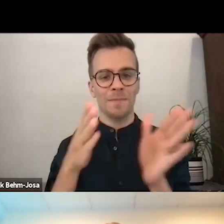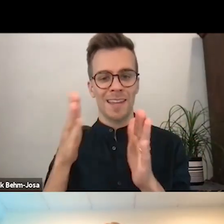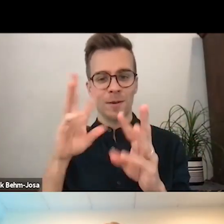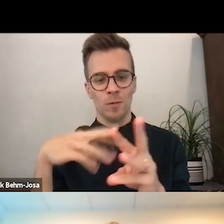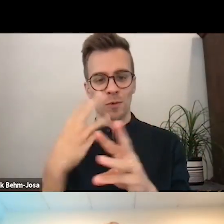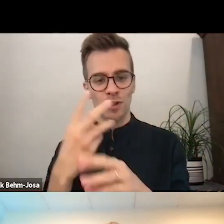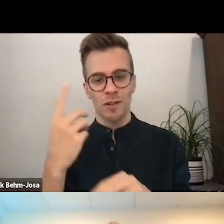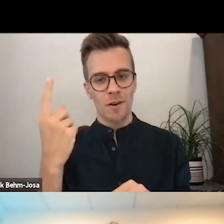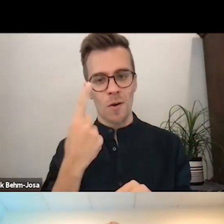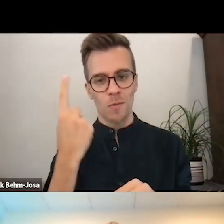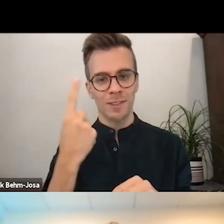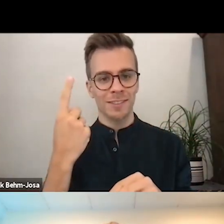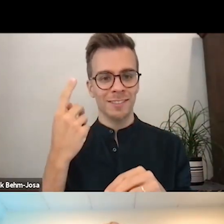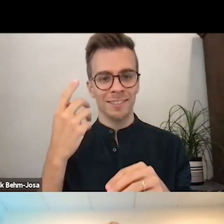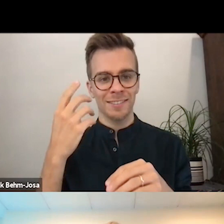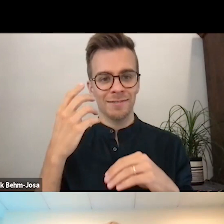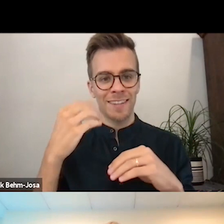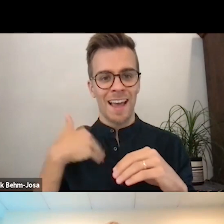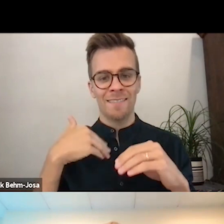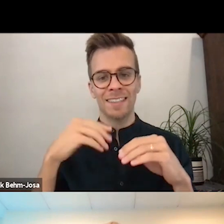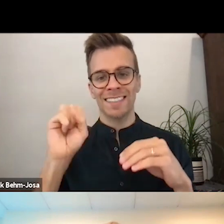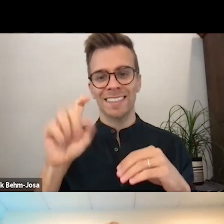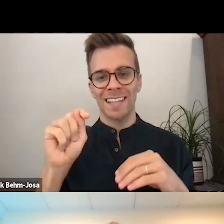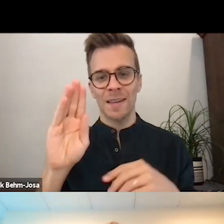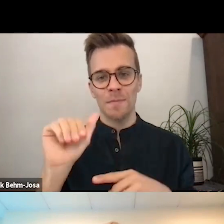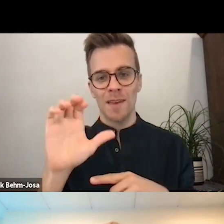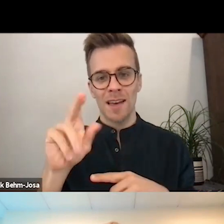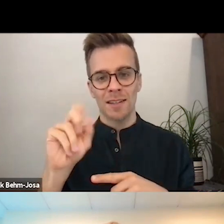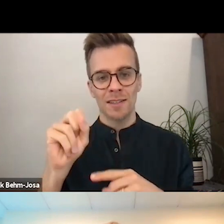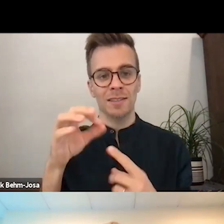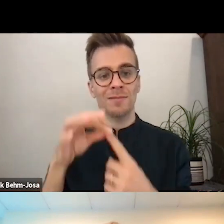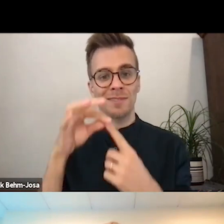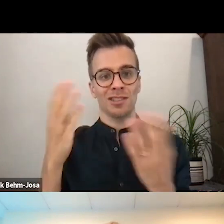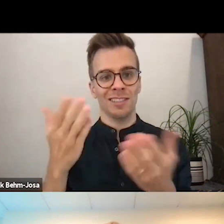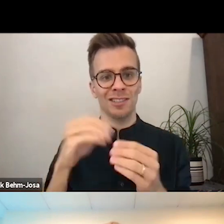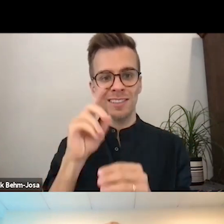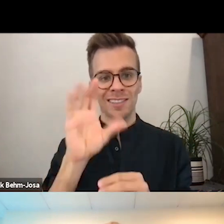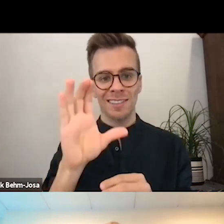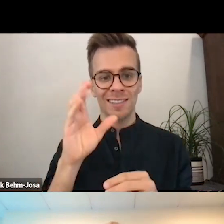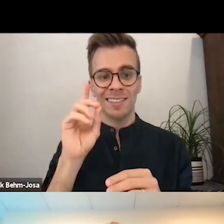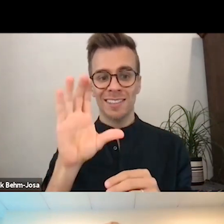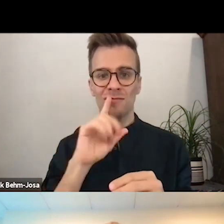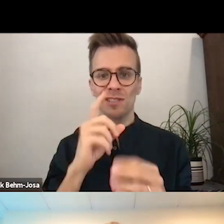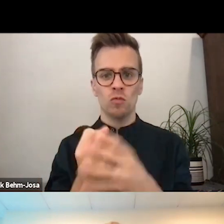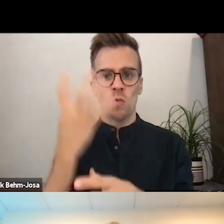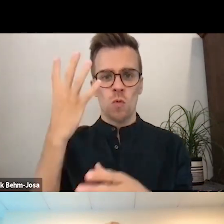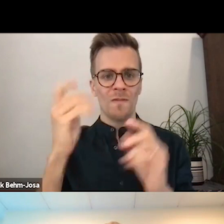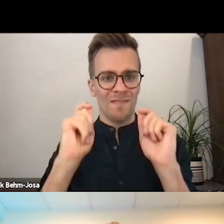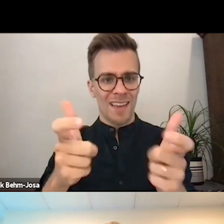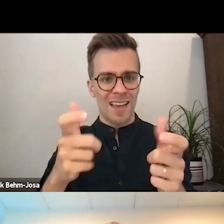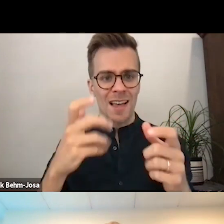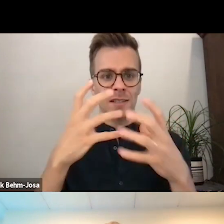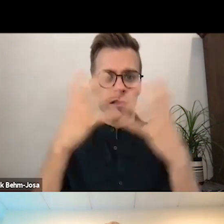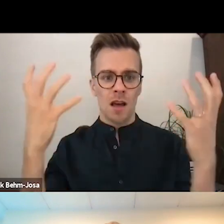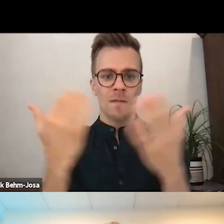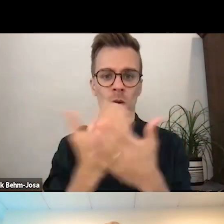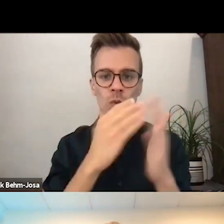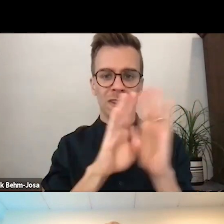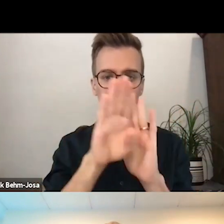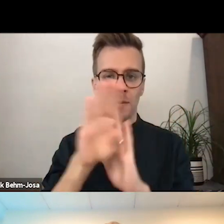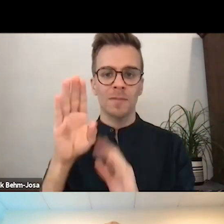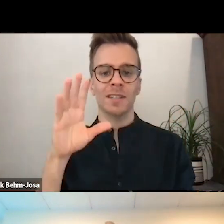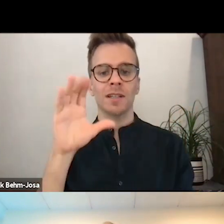Yeah, so in the planning world, especially in D.C., it's growing fast.